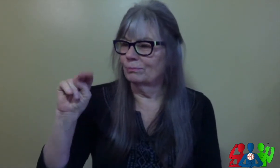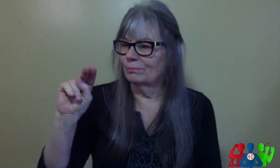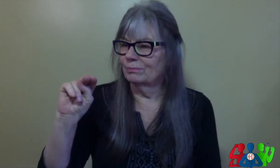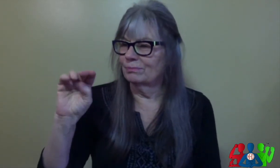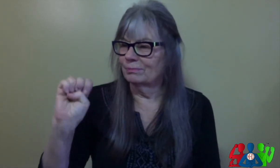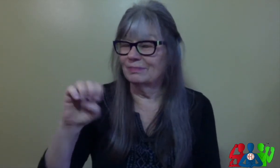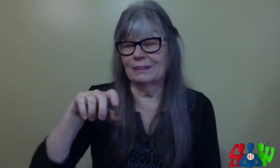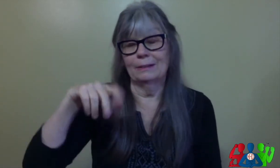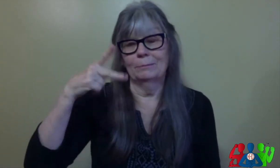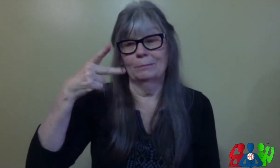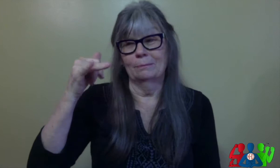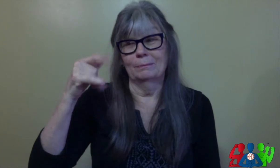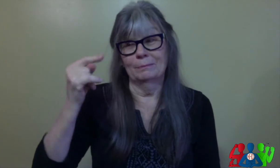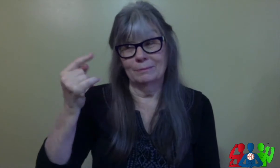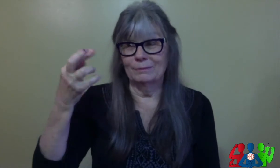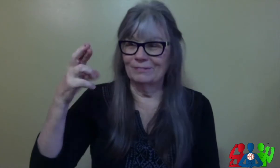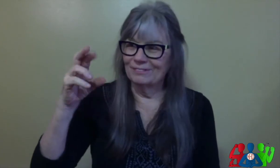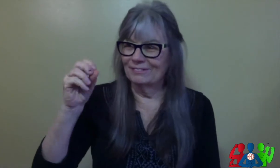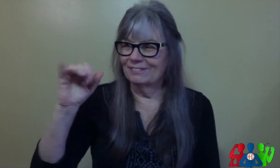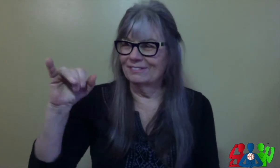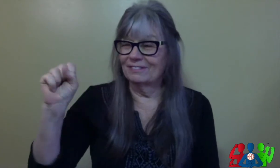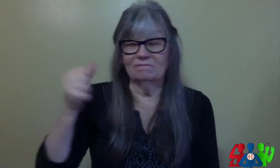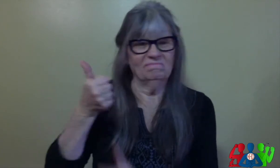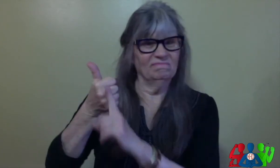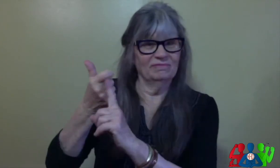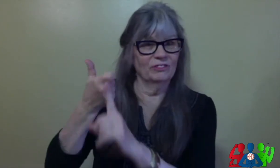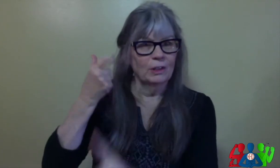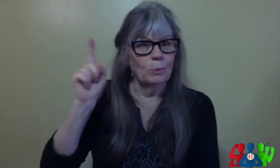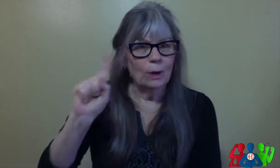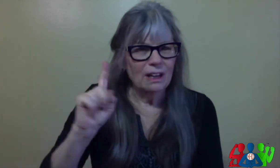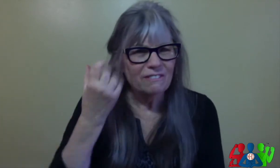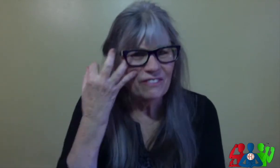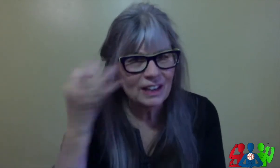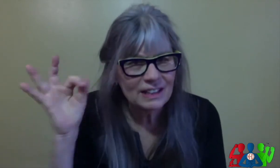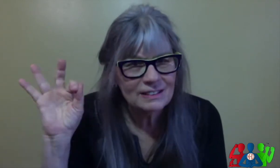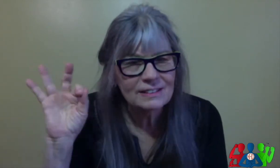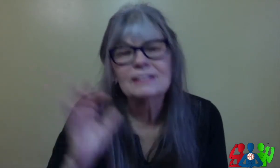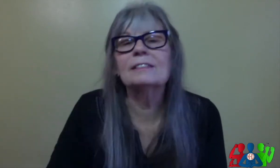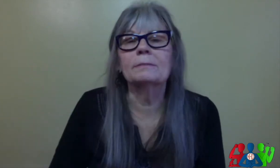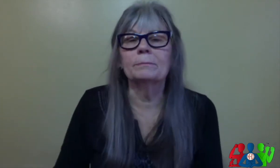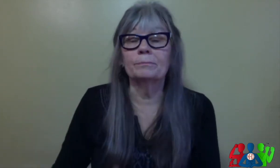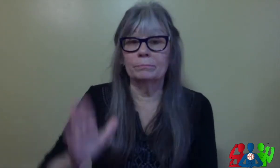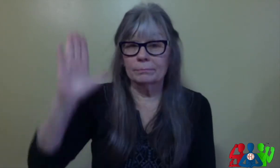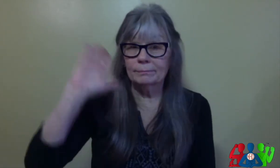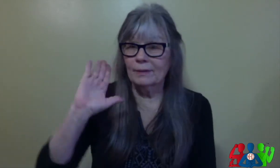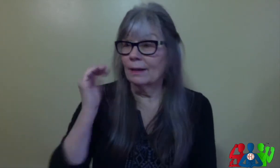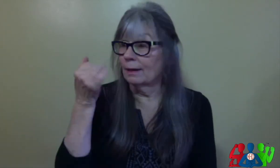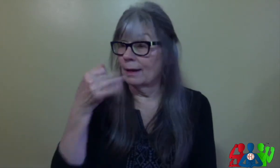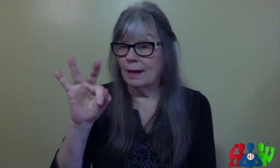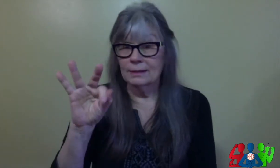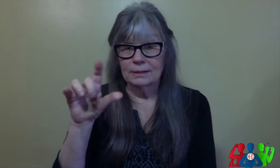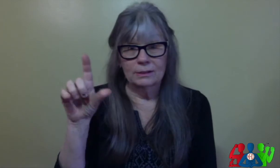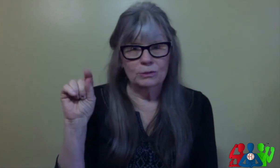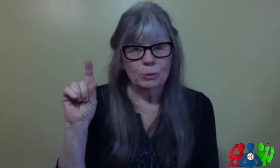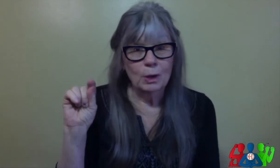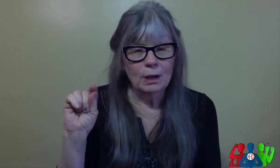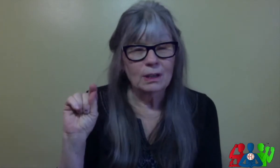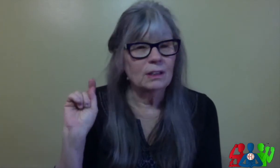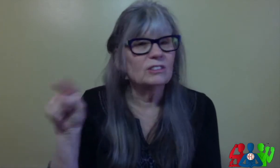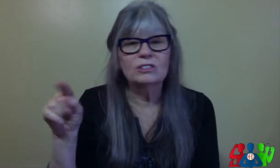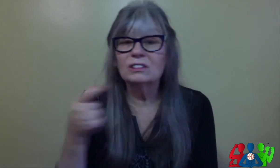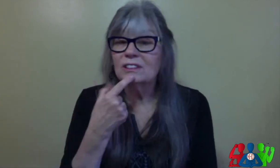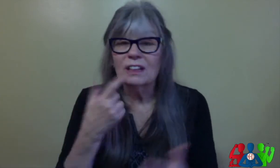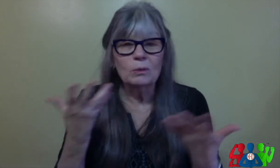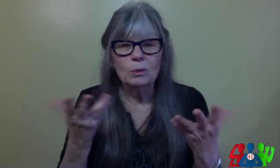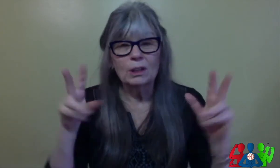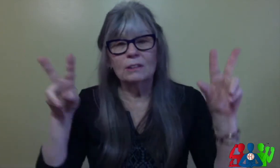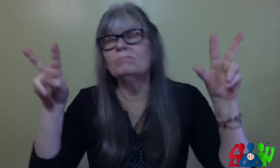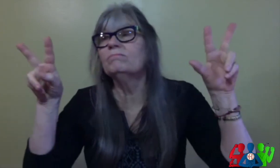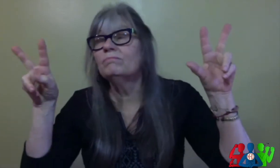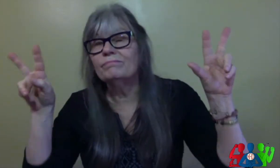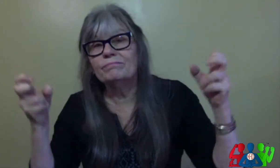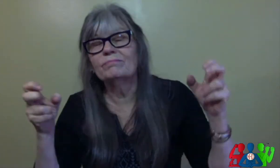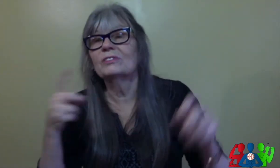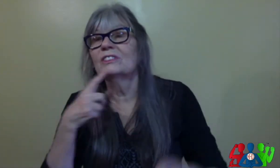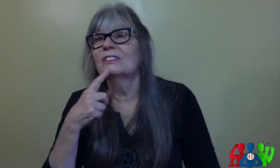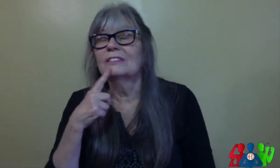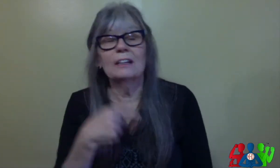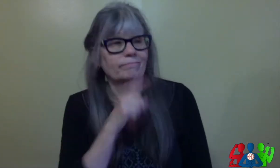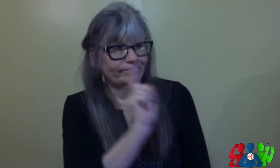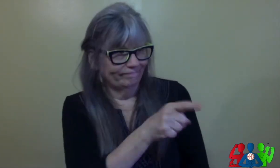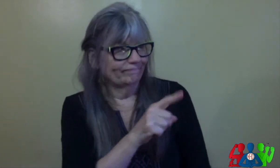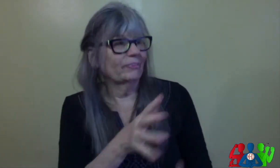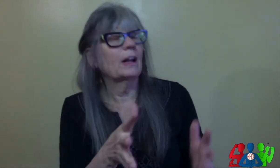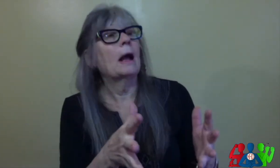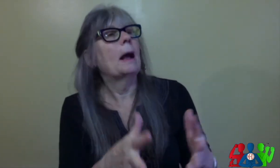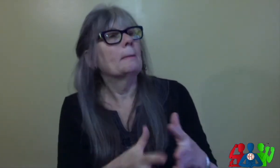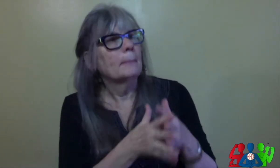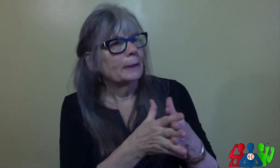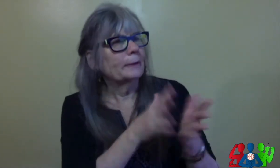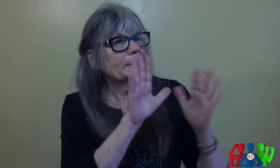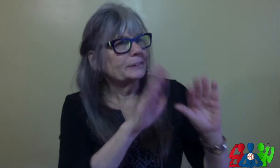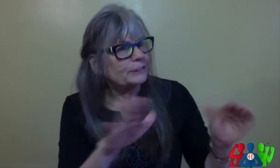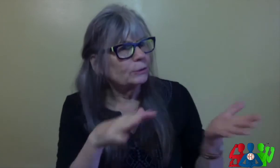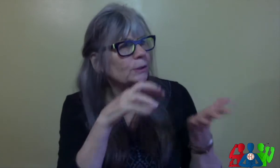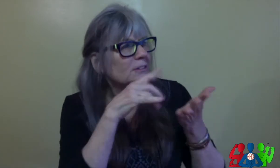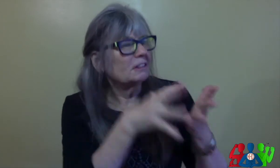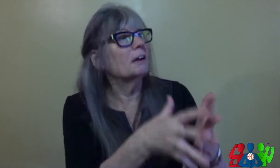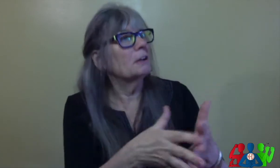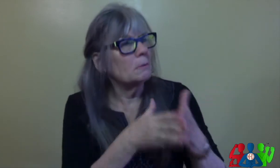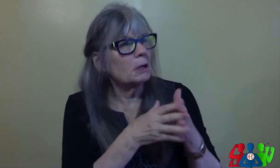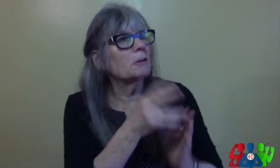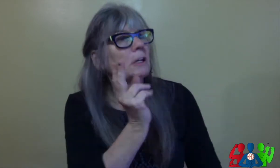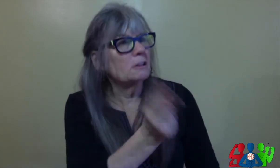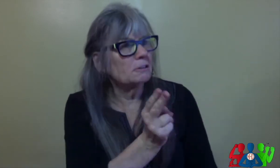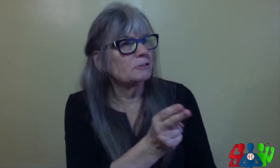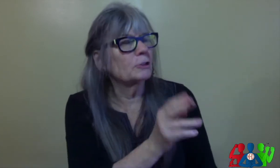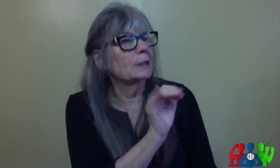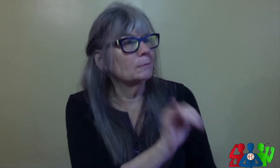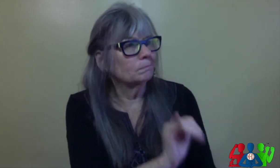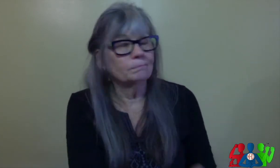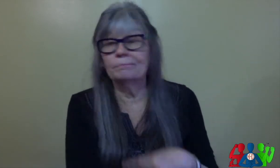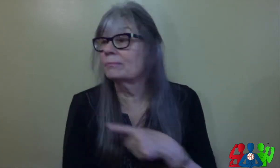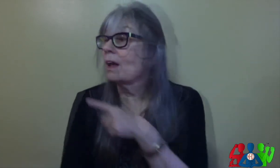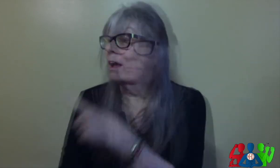researcher Yvonne Pitrois from France, who in the 1920s said that you teach American children